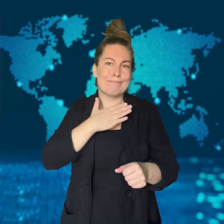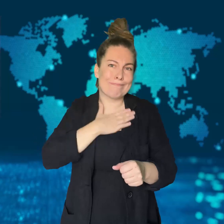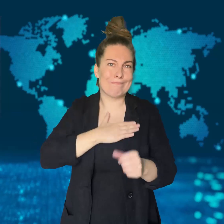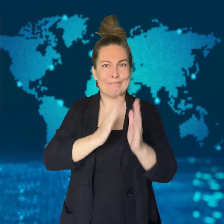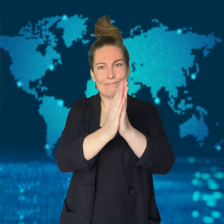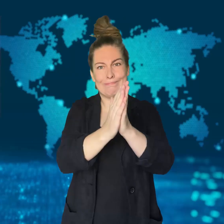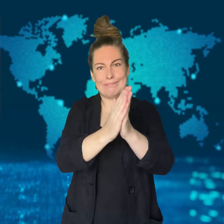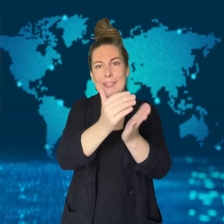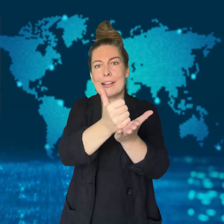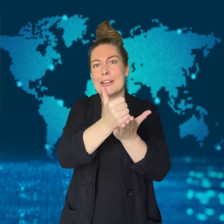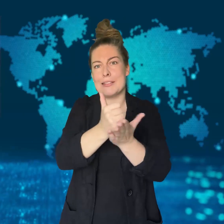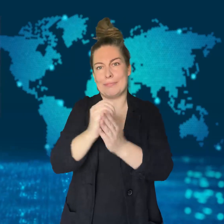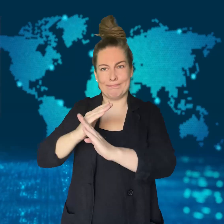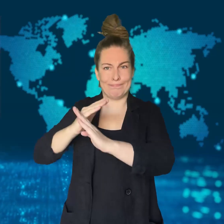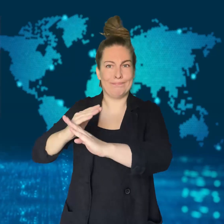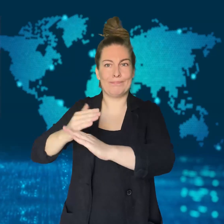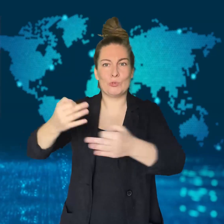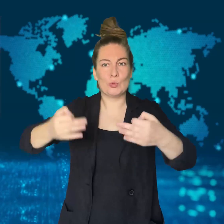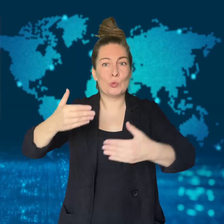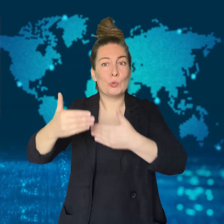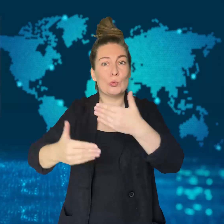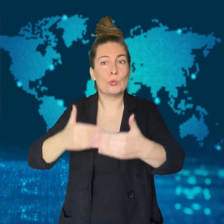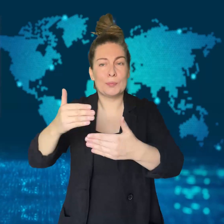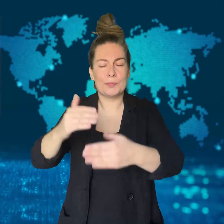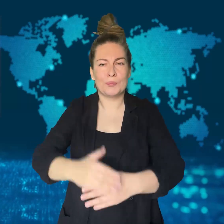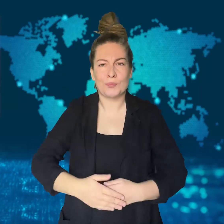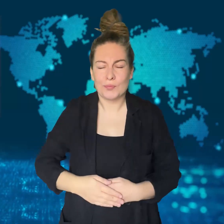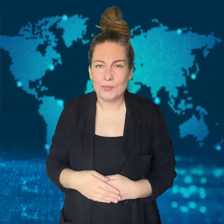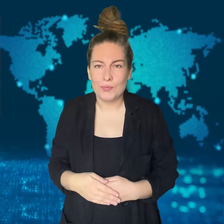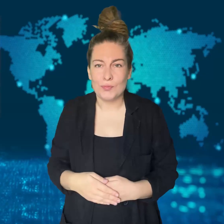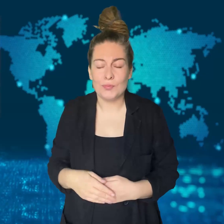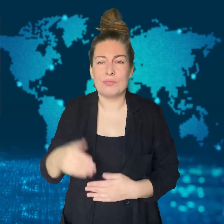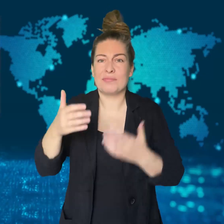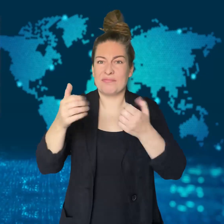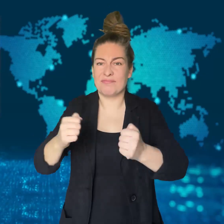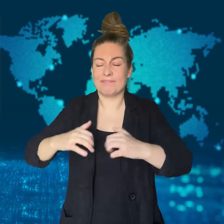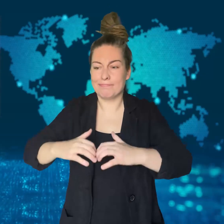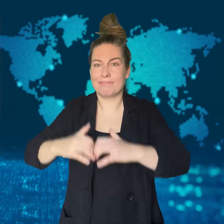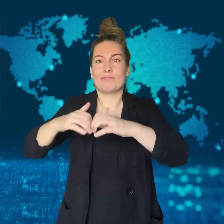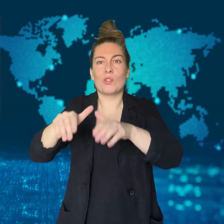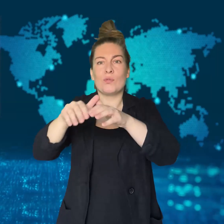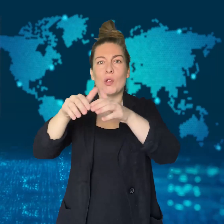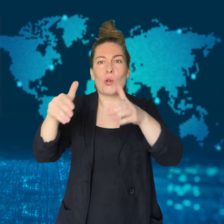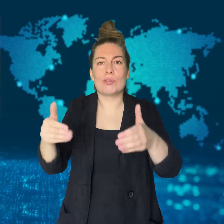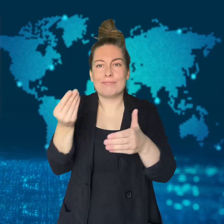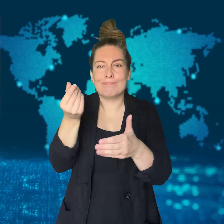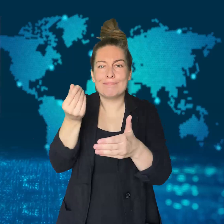BHP said it had established a Renova Foundation to